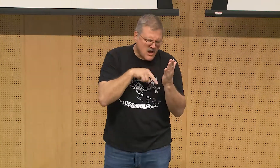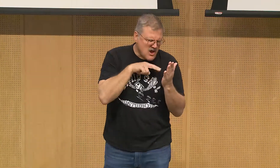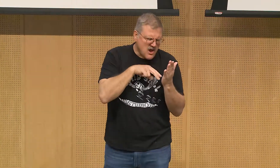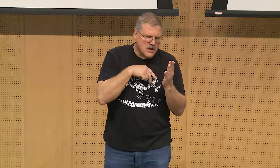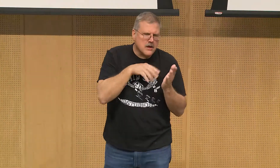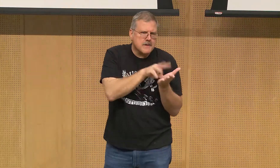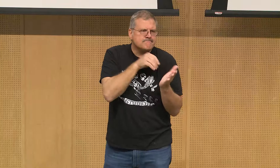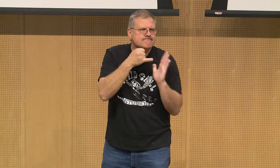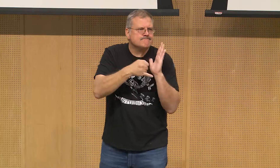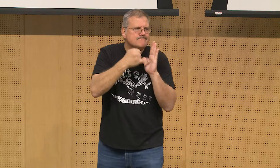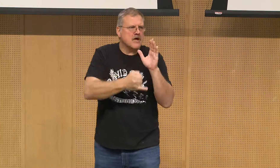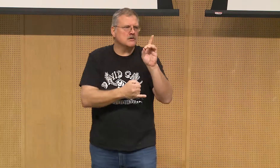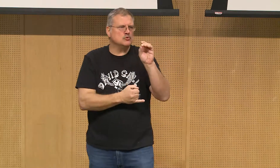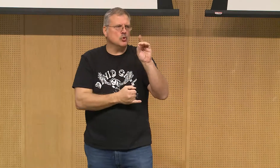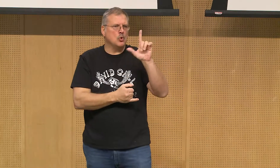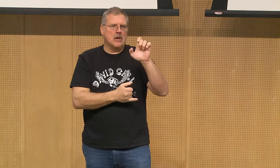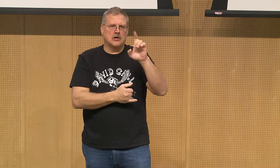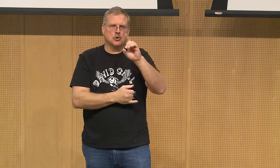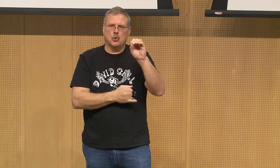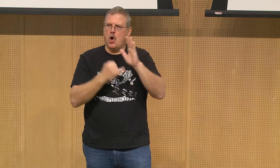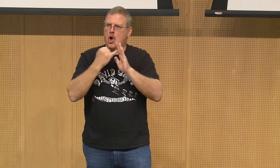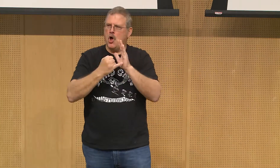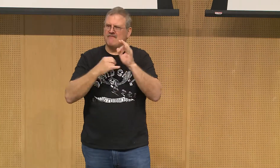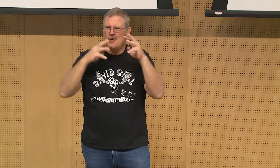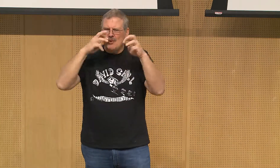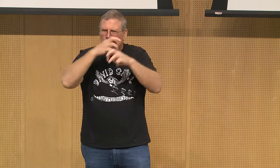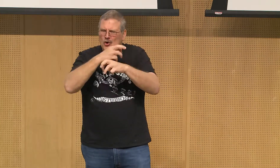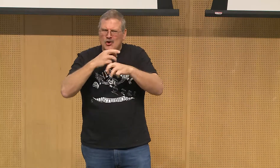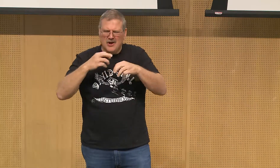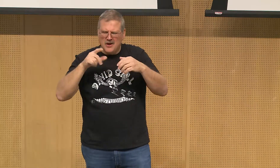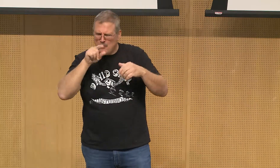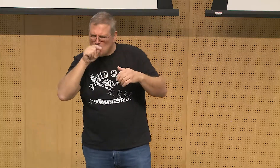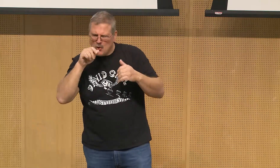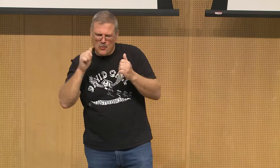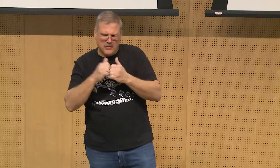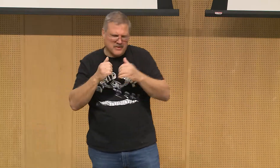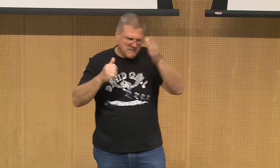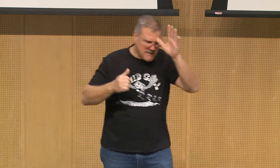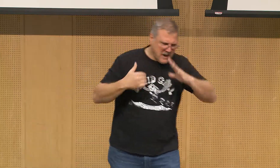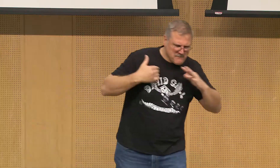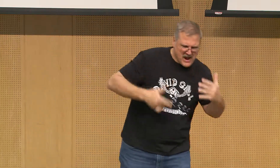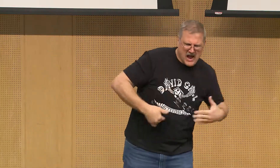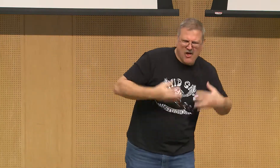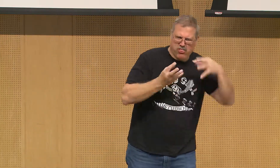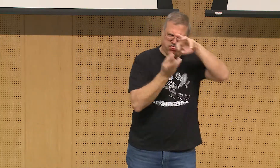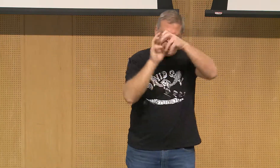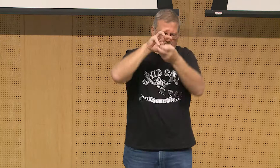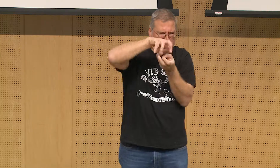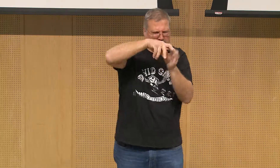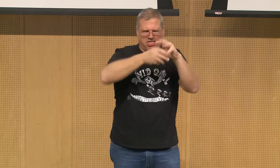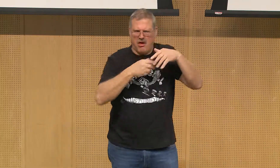The picture on the left, when I was 4 or 5, I started doodling,